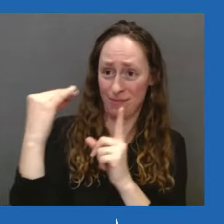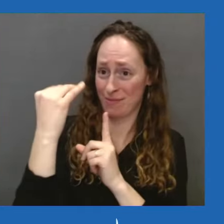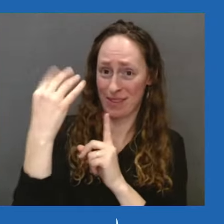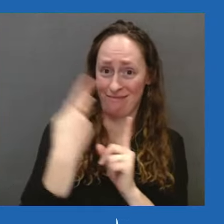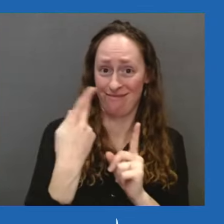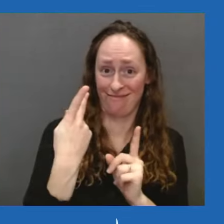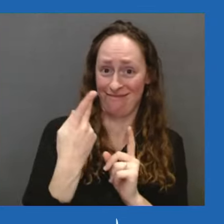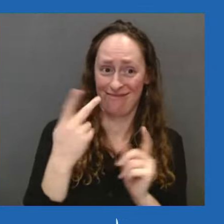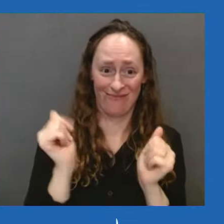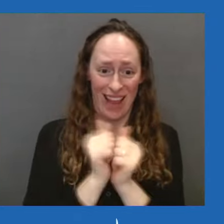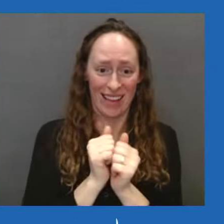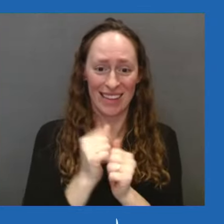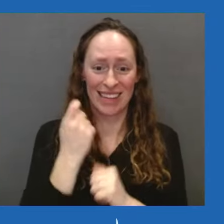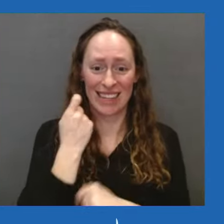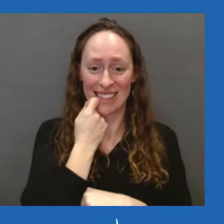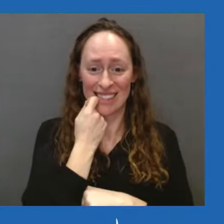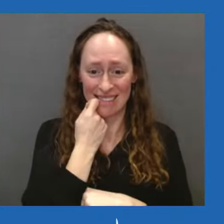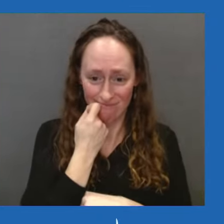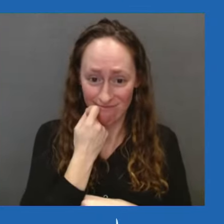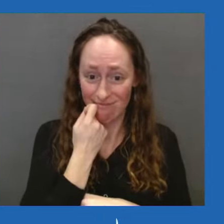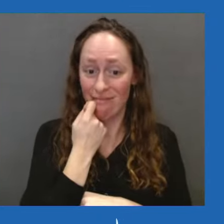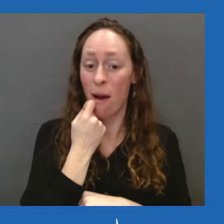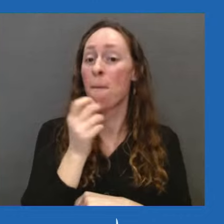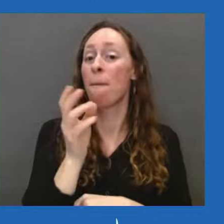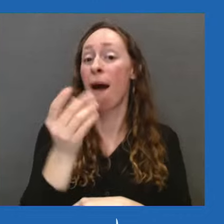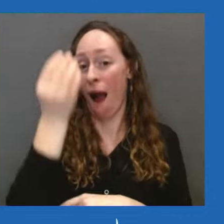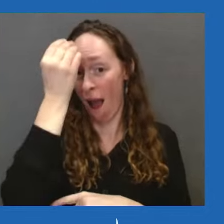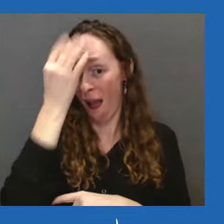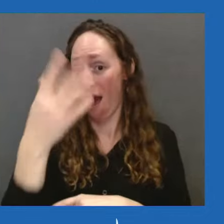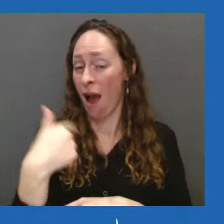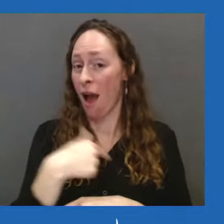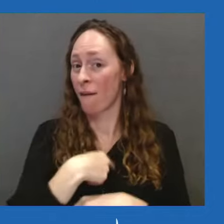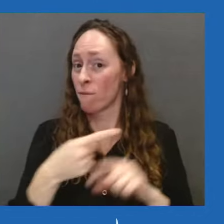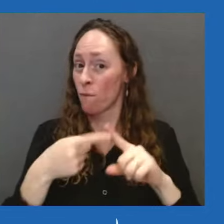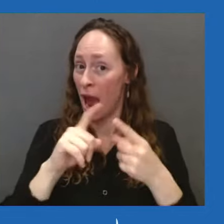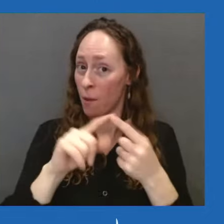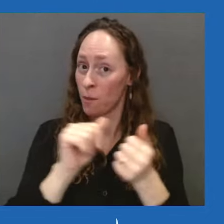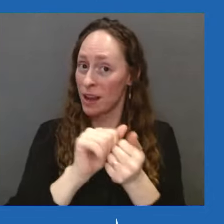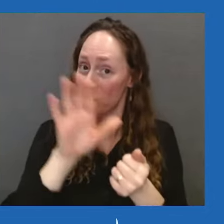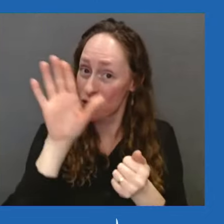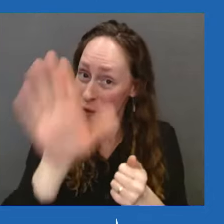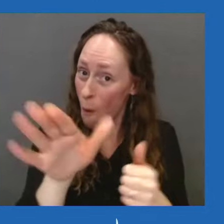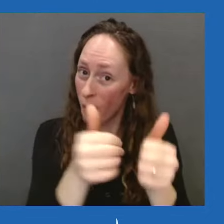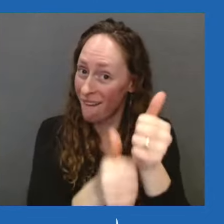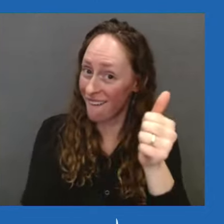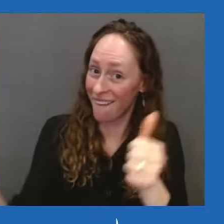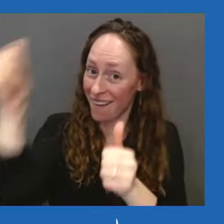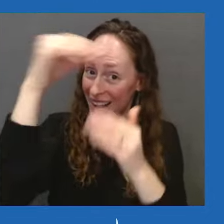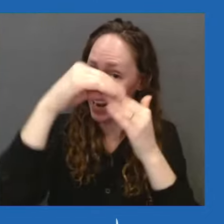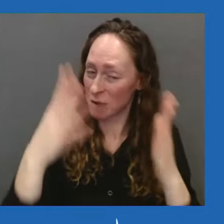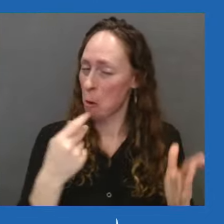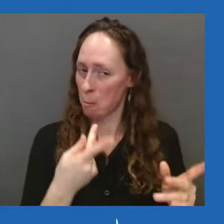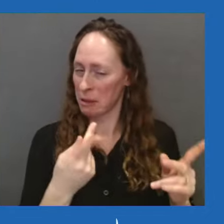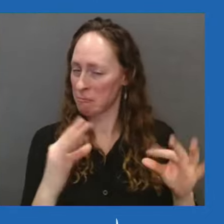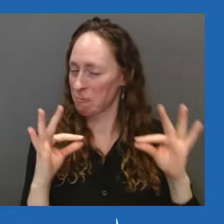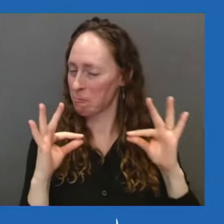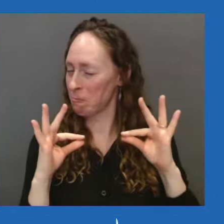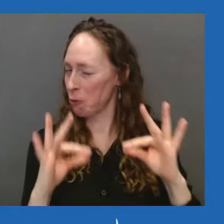You know, we're -- we're -- we're -- good guy. Thank you for all the -- and I want to thank all the Tribal leaders for joining. All the Tribal leaders who are here --